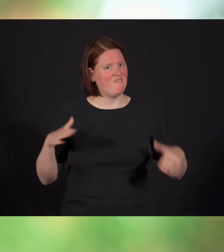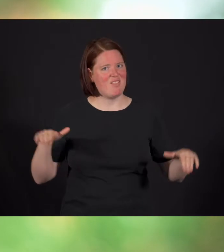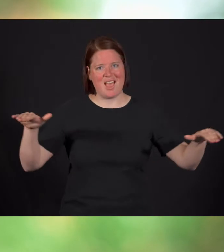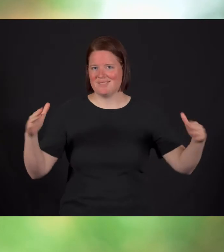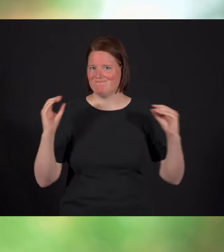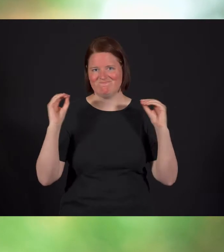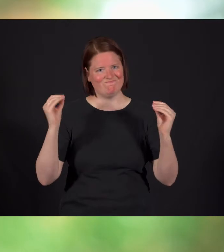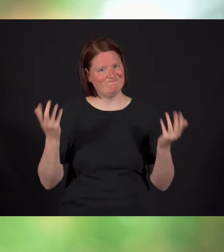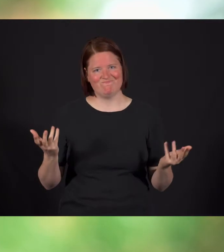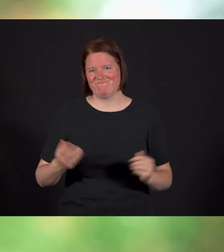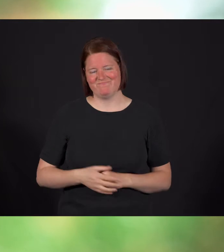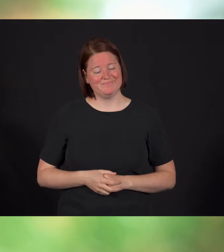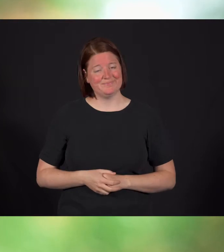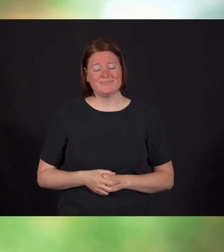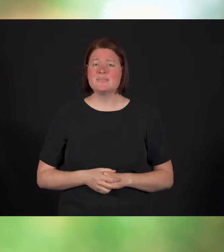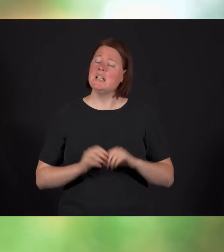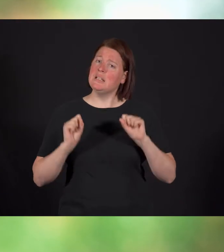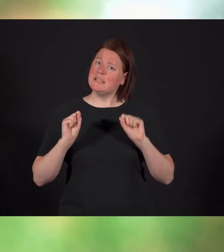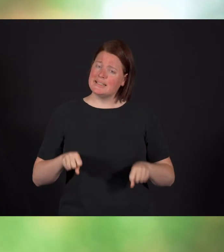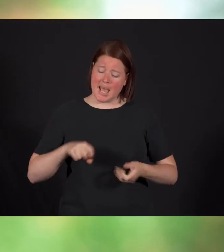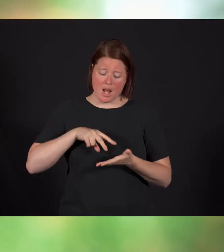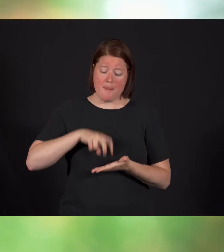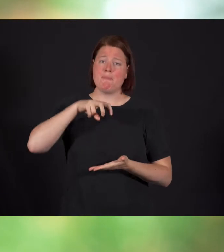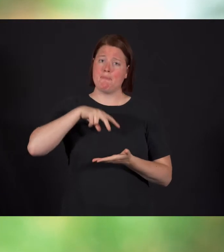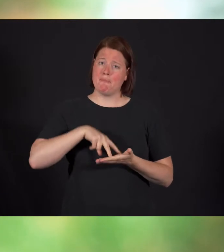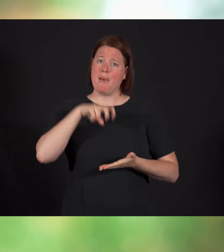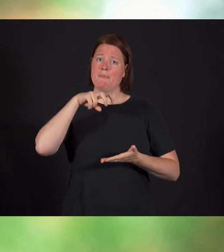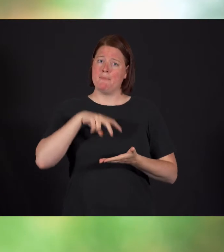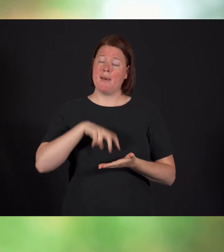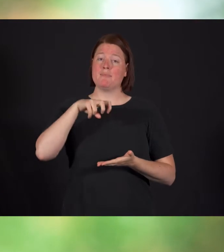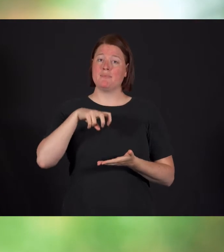And so he can no longer fly but he can hop and glide. But hopping and gliding isn't good enough